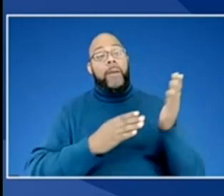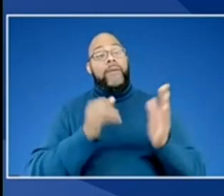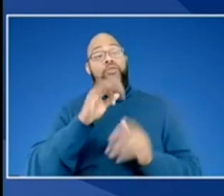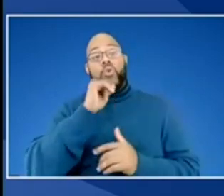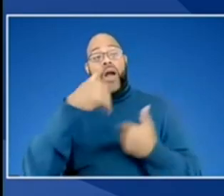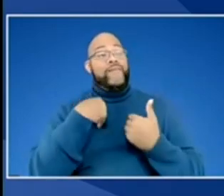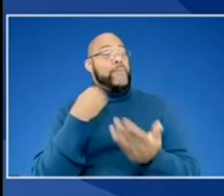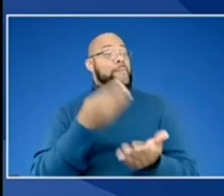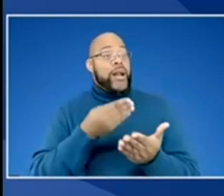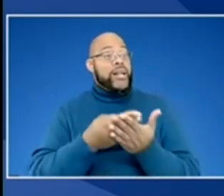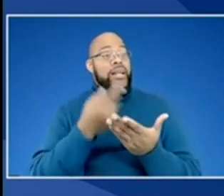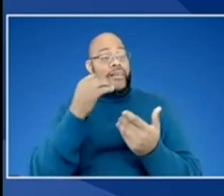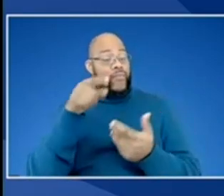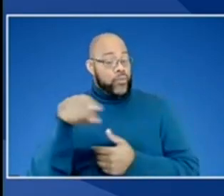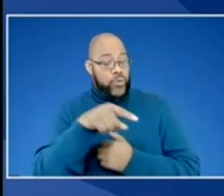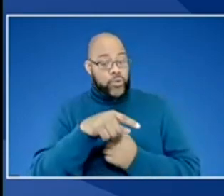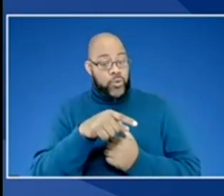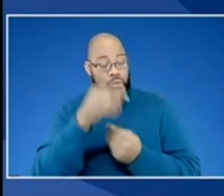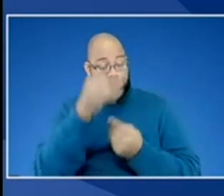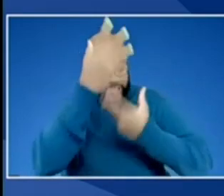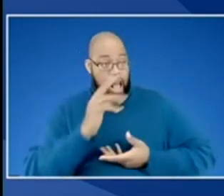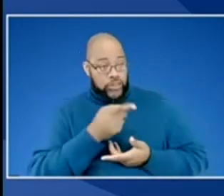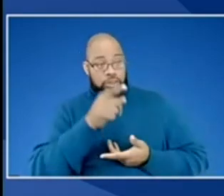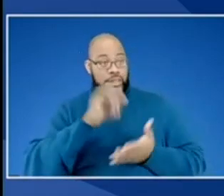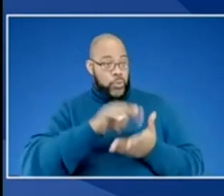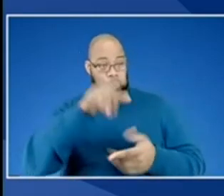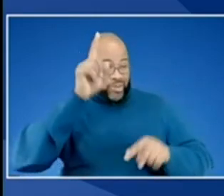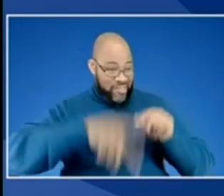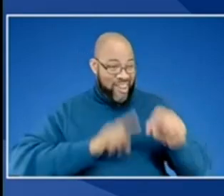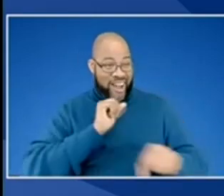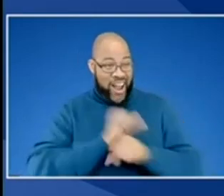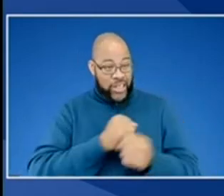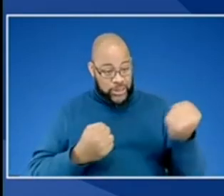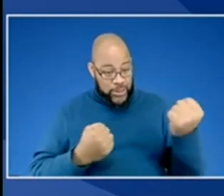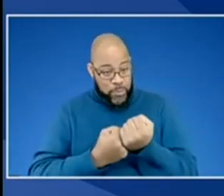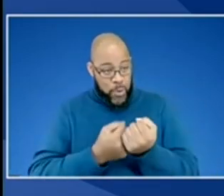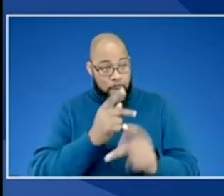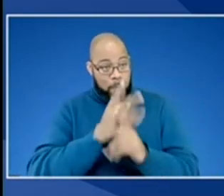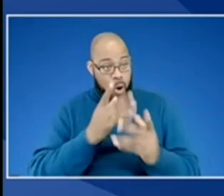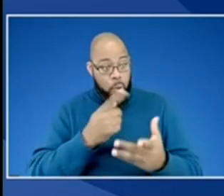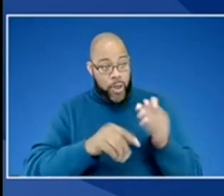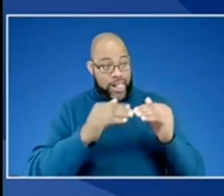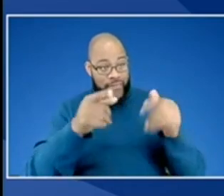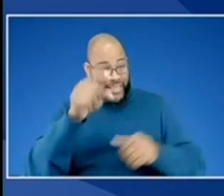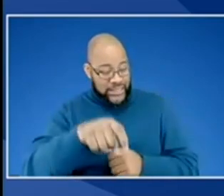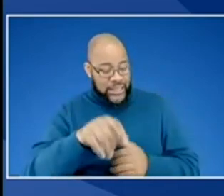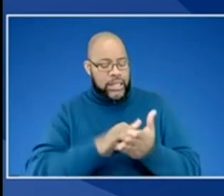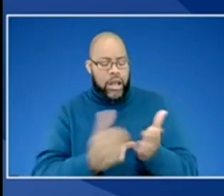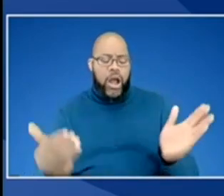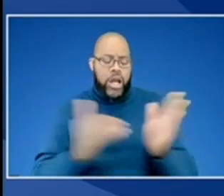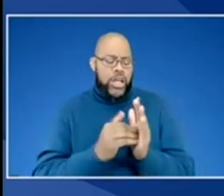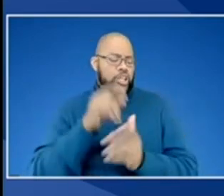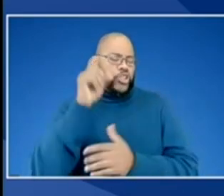if you all are telling us that you can't actually support borrowers at the level they need, that again should be a part of